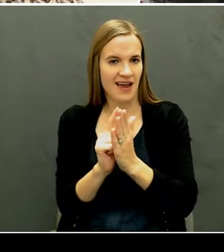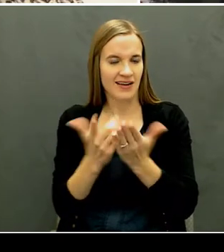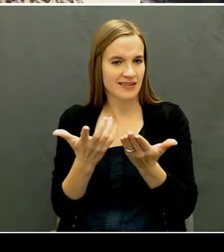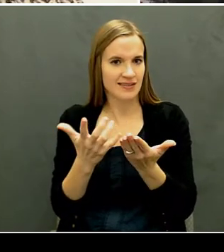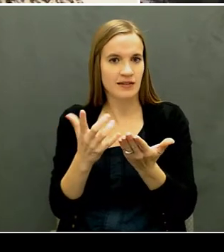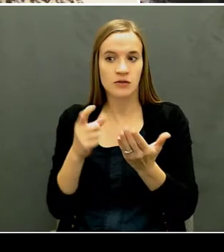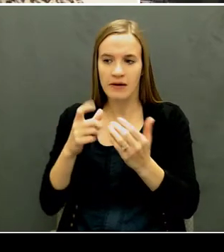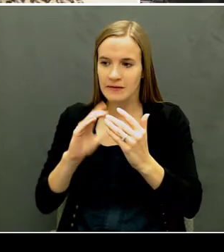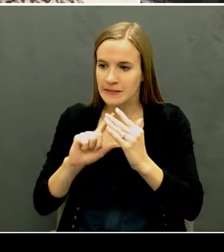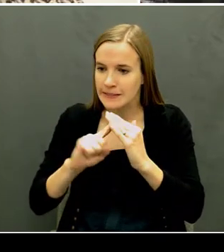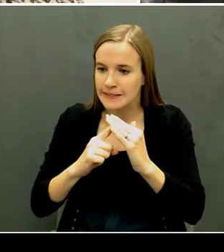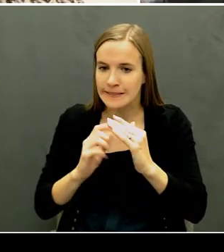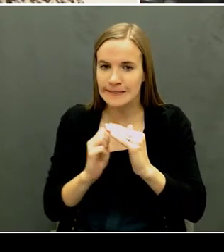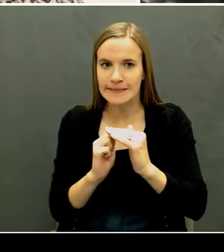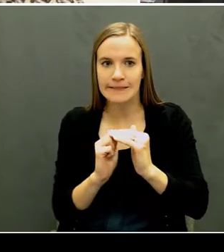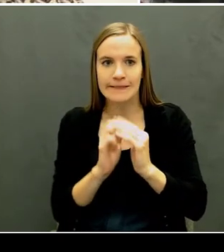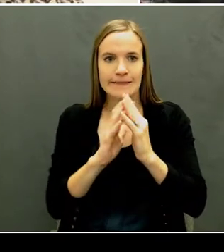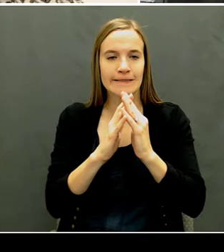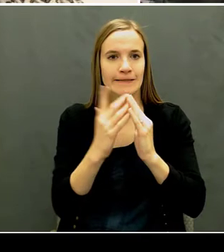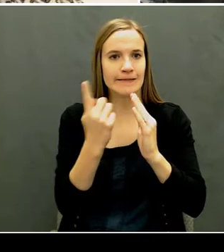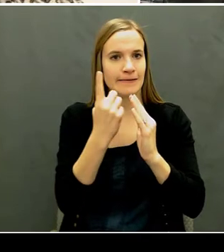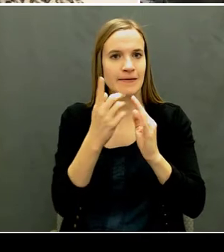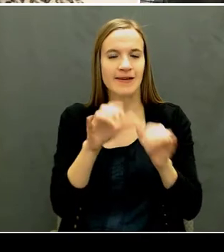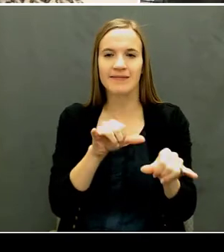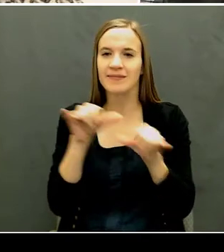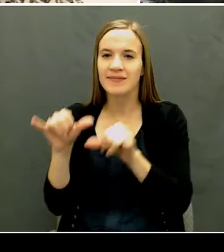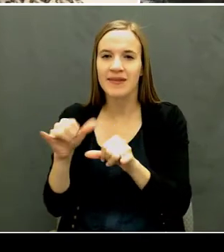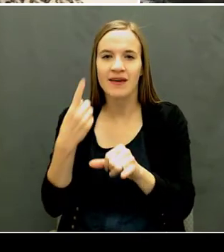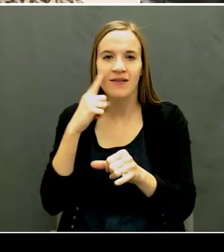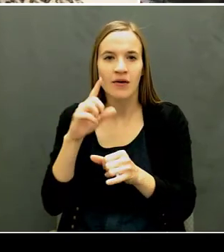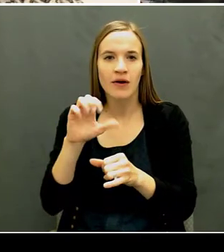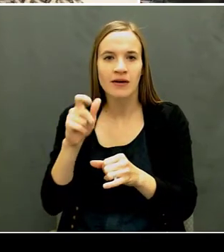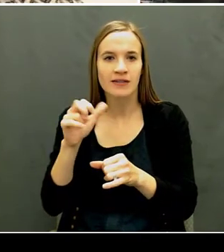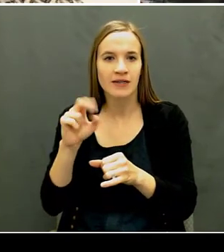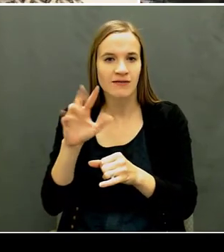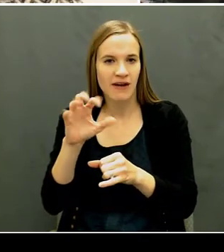funds, you got to do these kinds of things, but we didn't have this kind of mandate. And so through